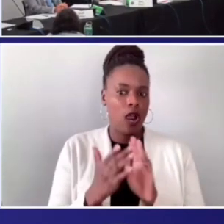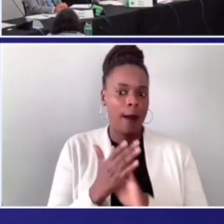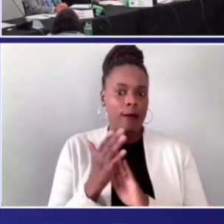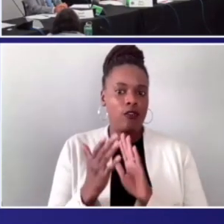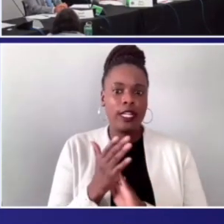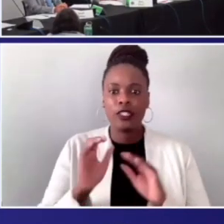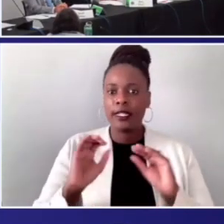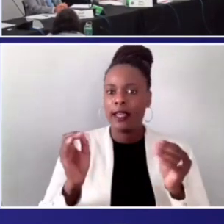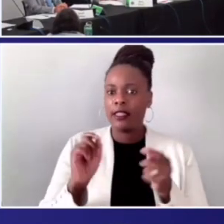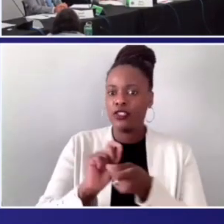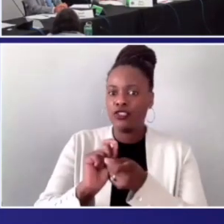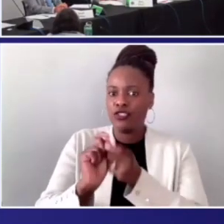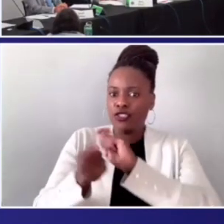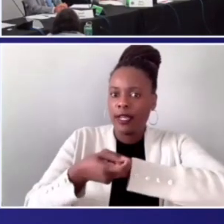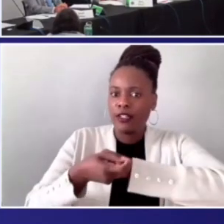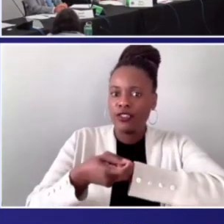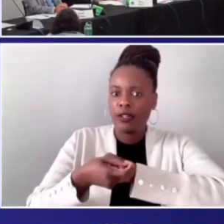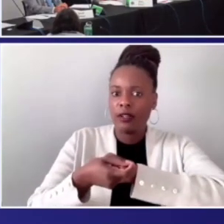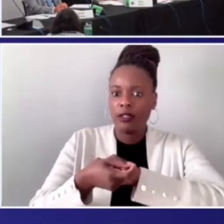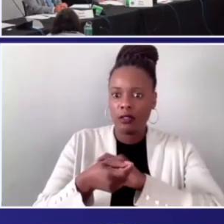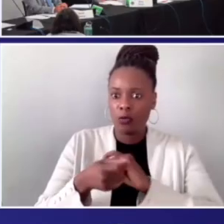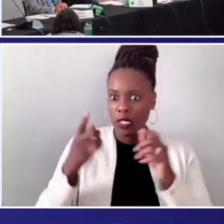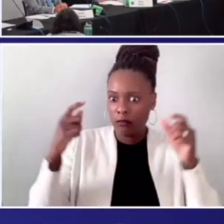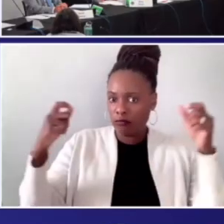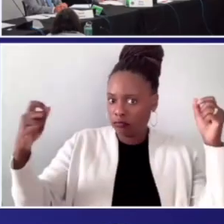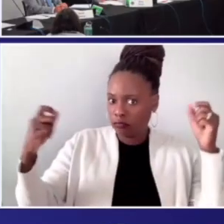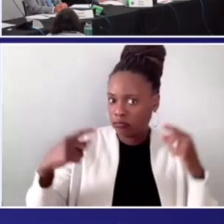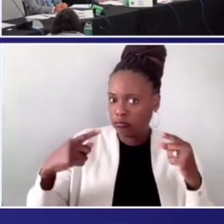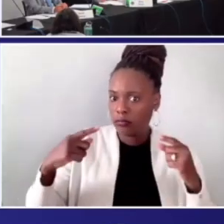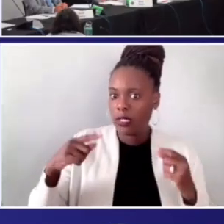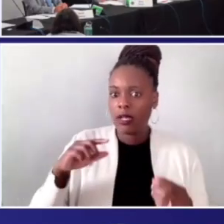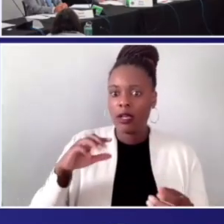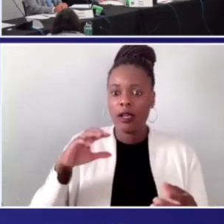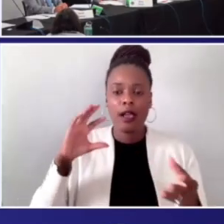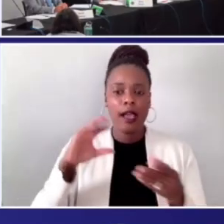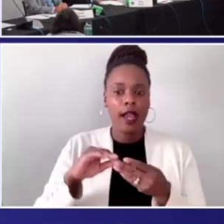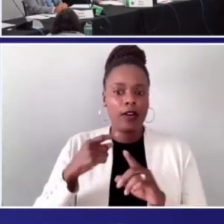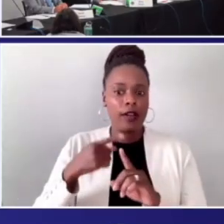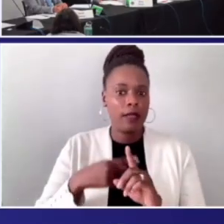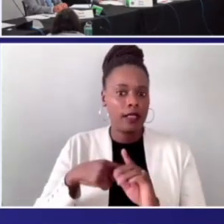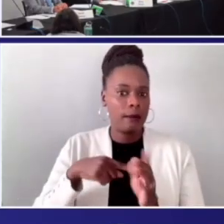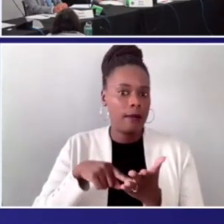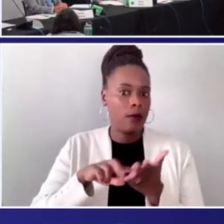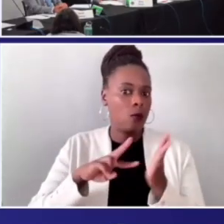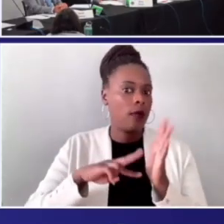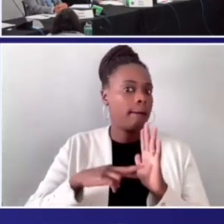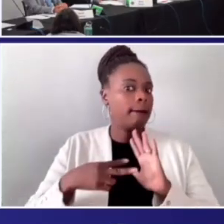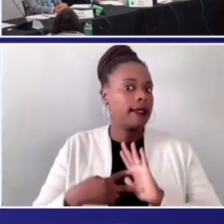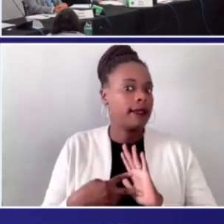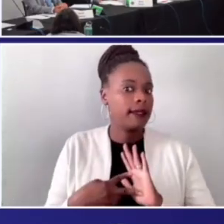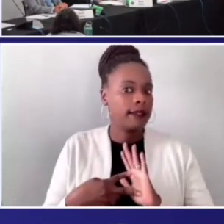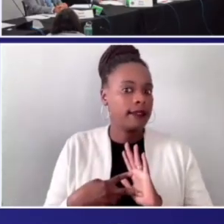like operationally, we're all on the same page about what aggregate monthly payment means. So that's just like a general